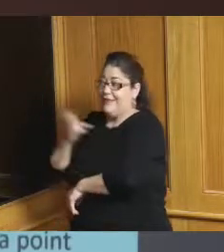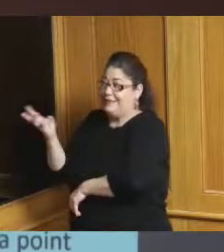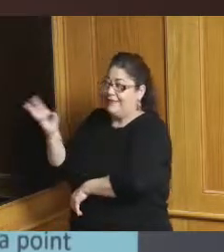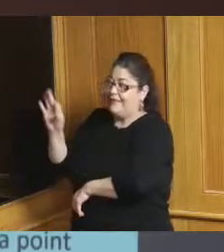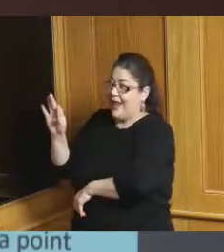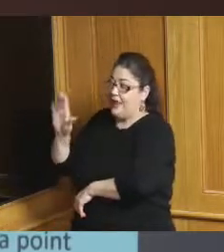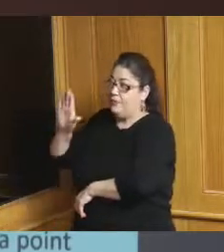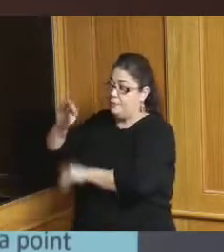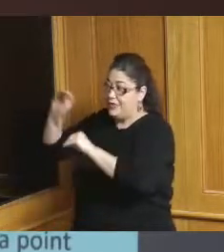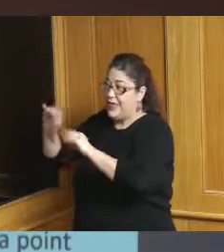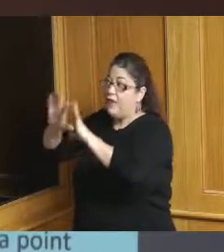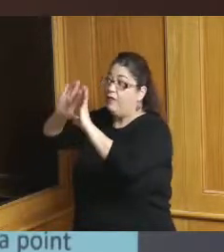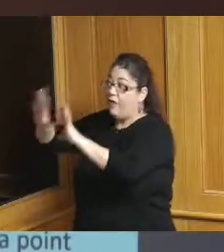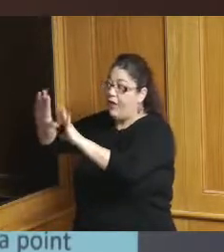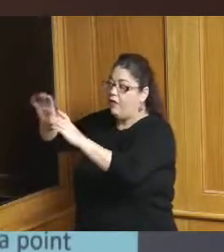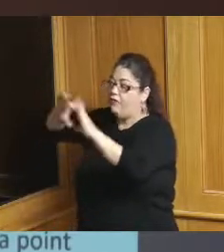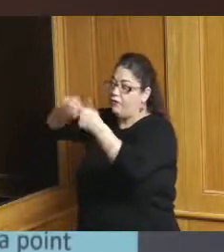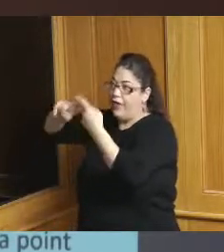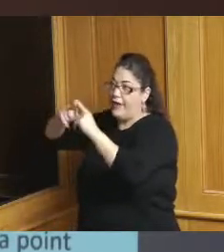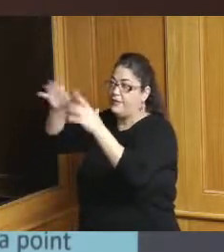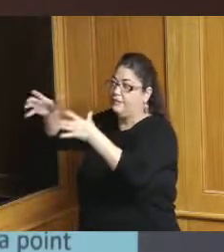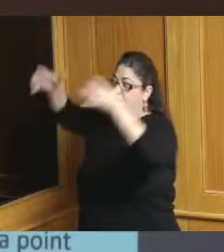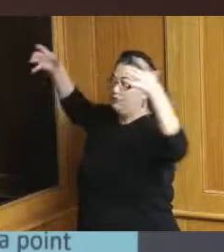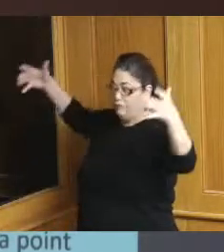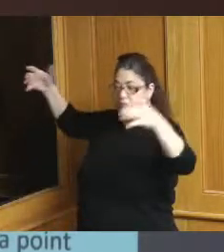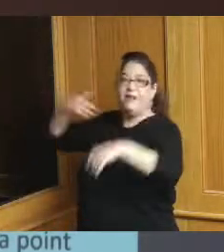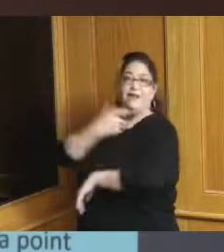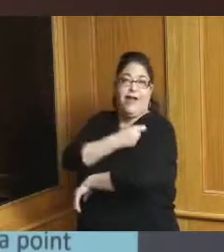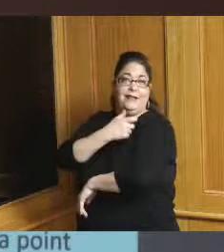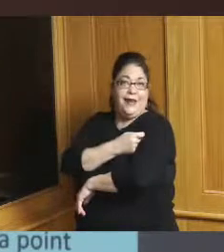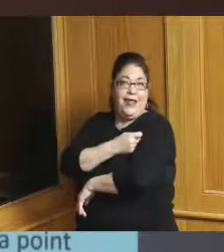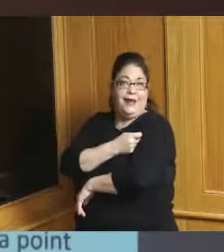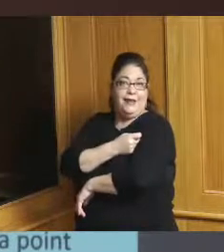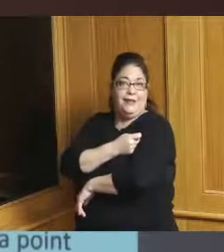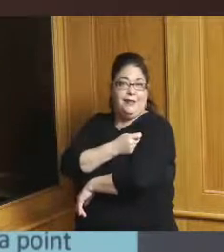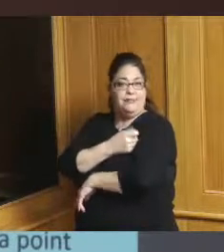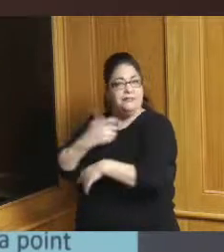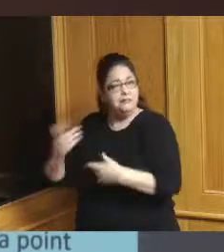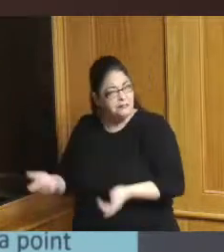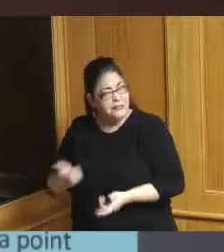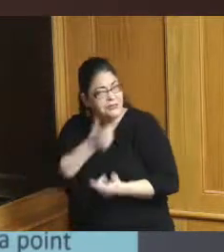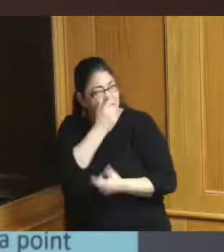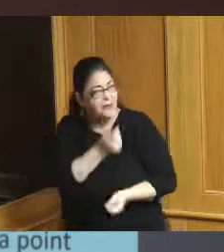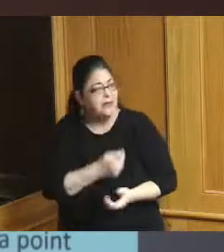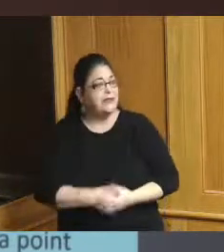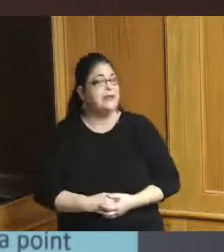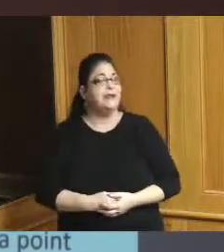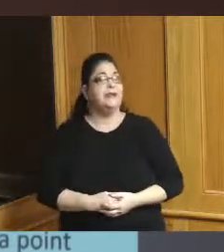people are in their circles I'm talking to this talking to each other it was interesting too and also in recruiting people were like